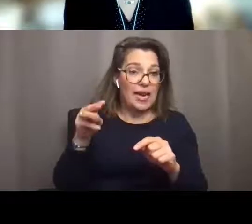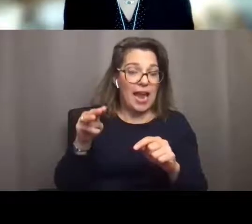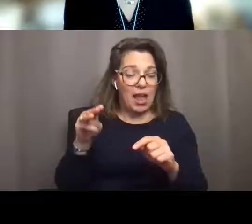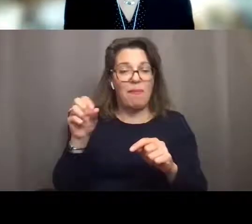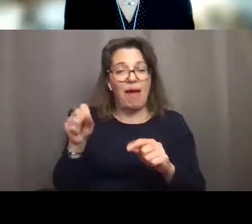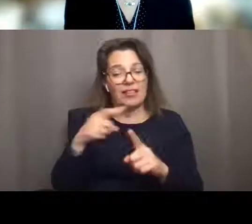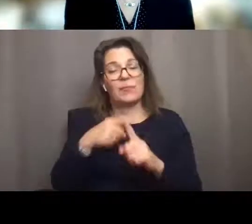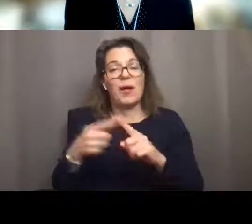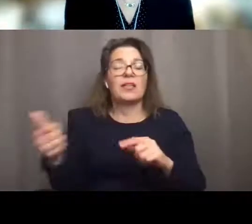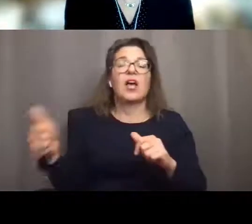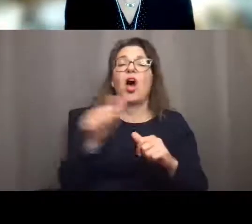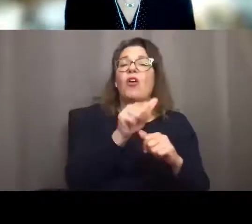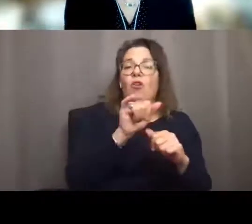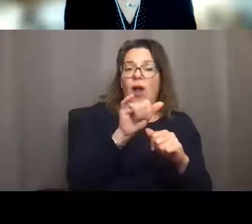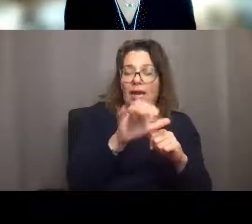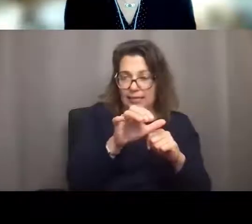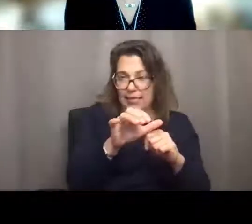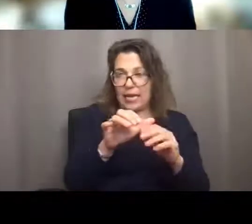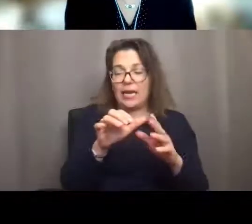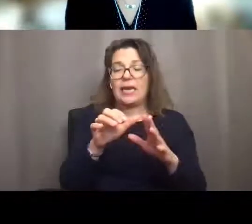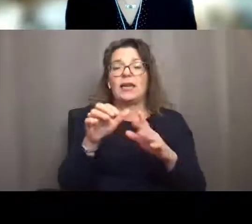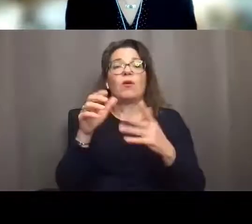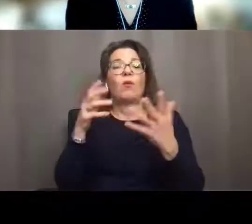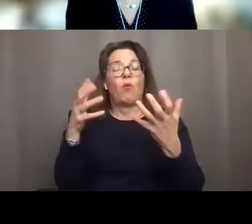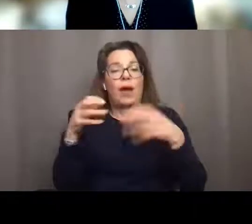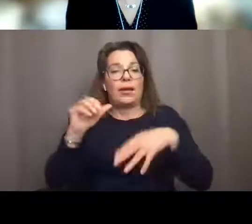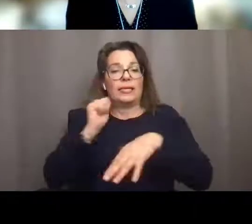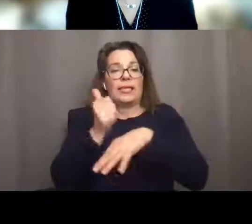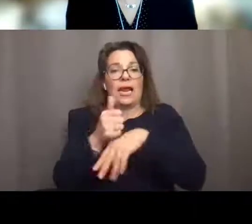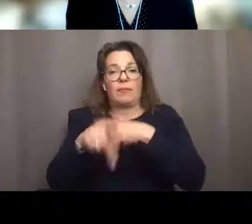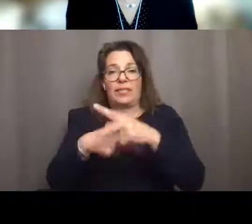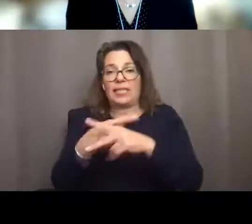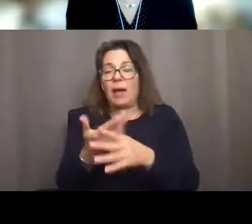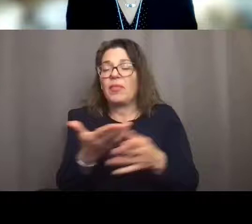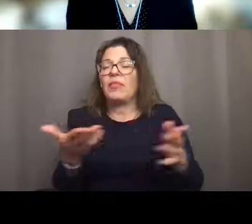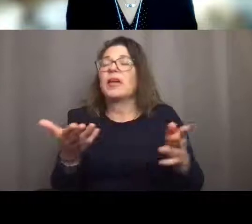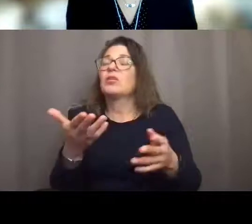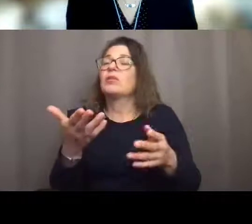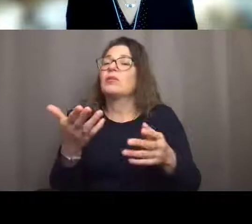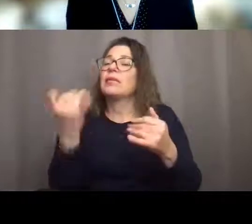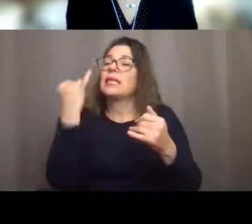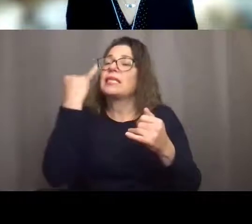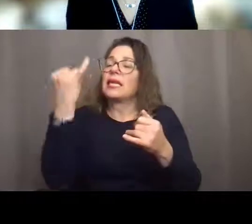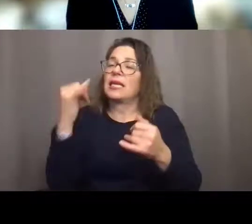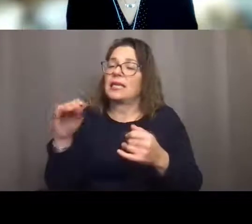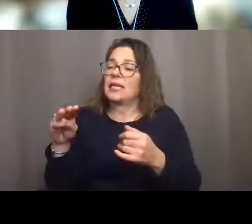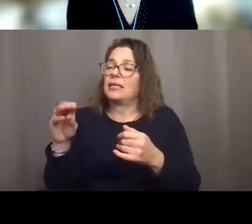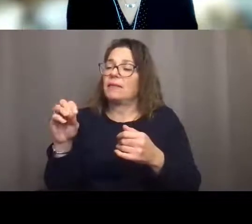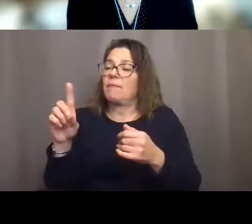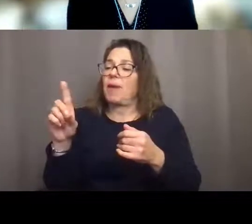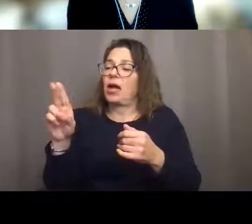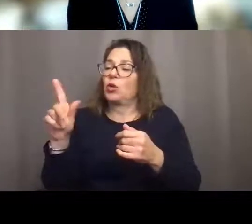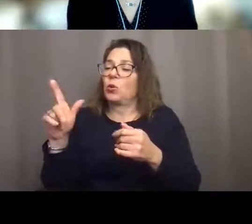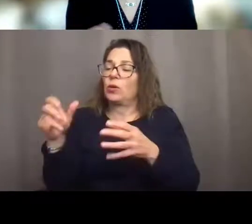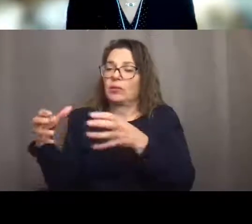by the extramural community, and really the idea was that these modules would be useful